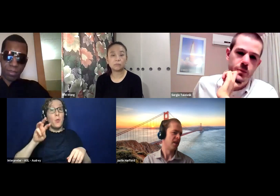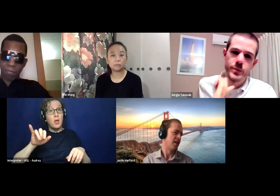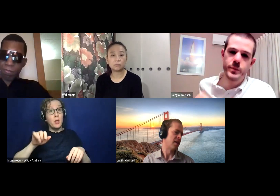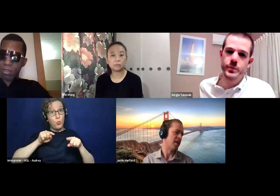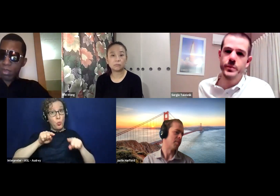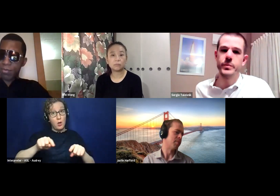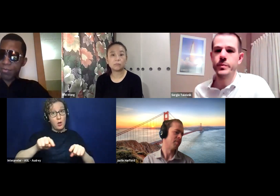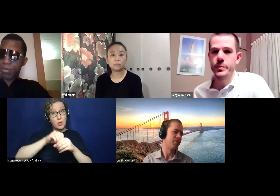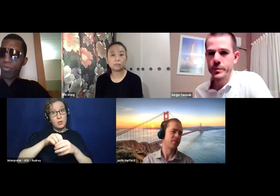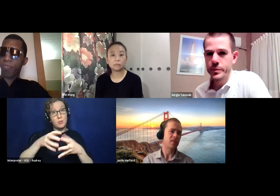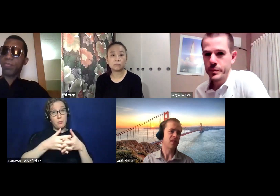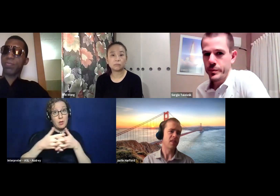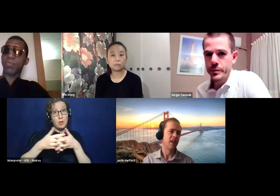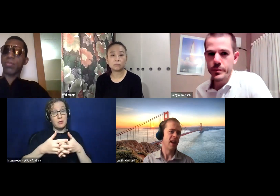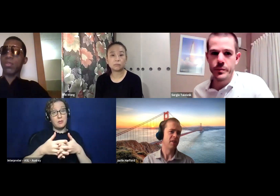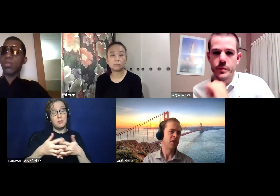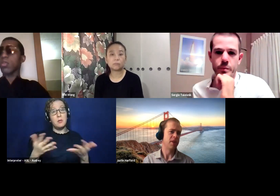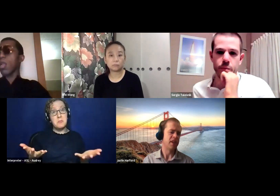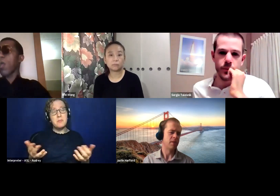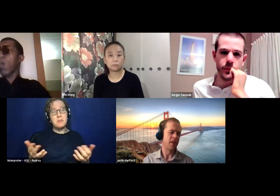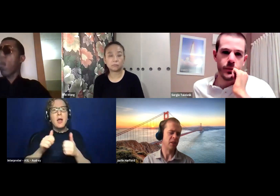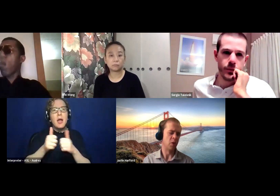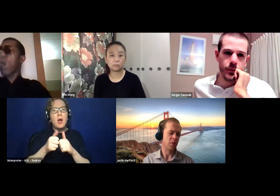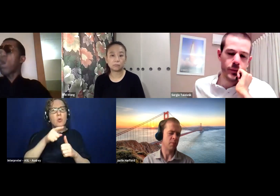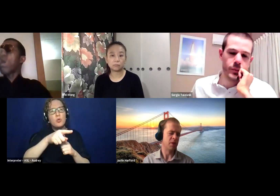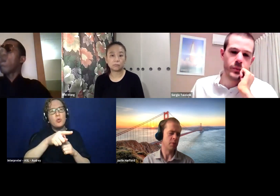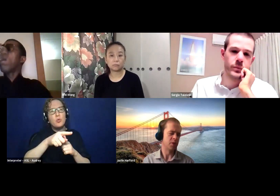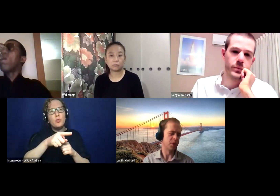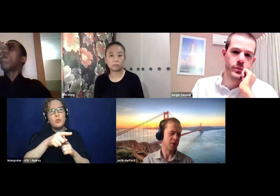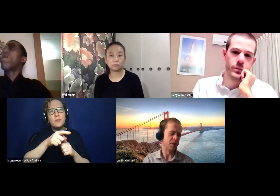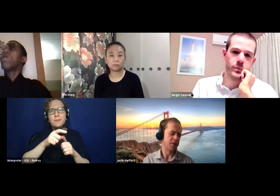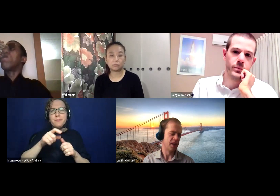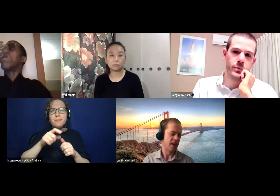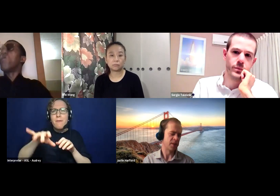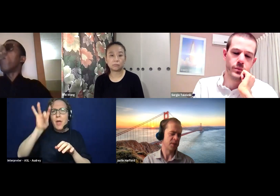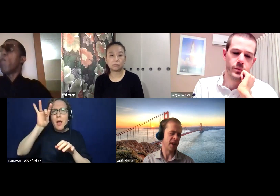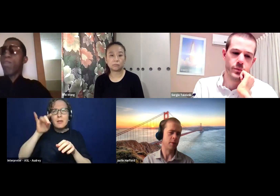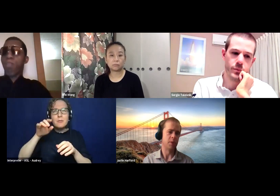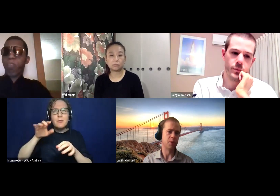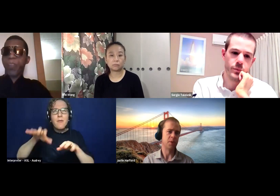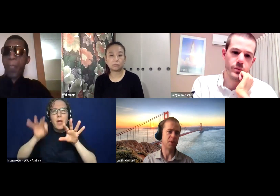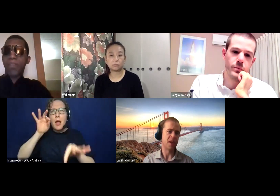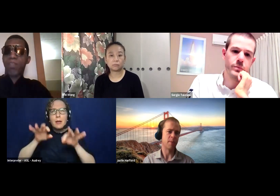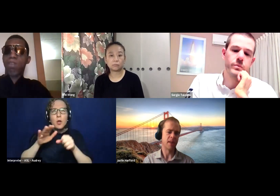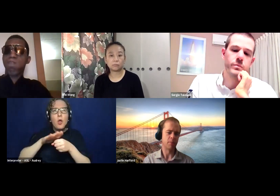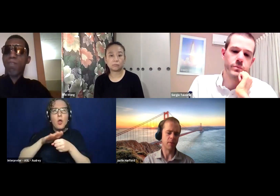how did you identify local community resources outside of the resources that might have been